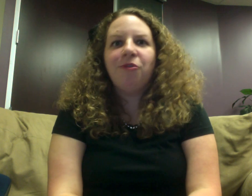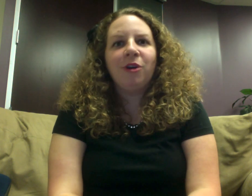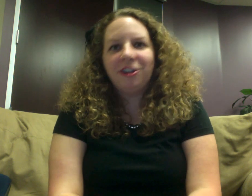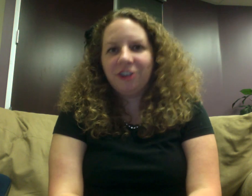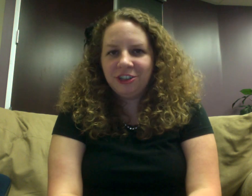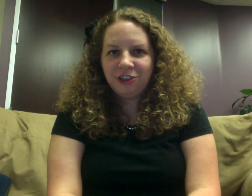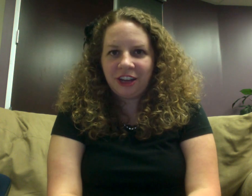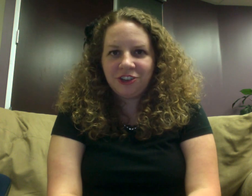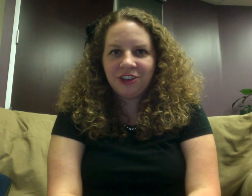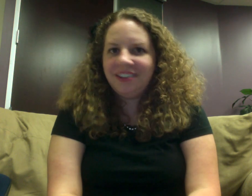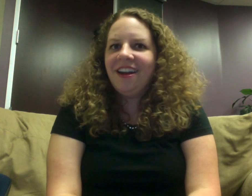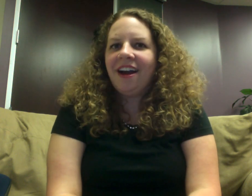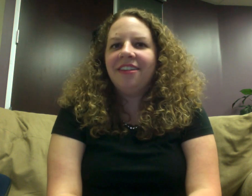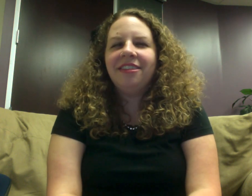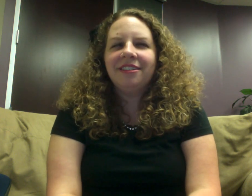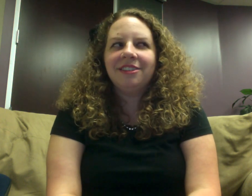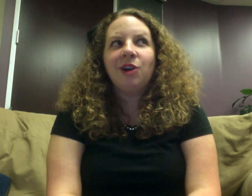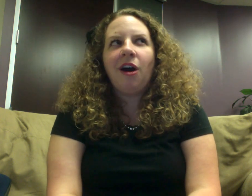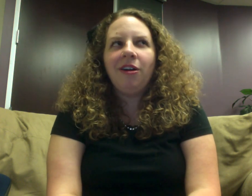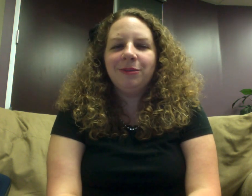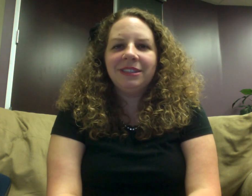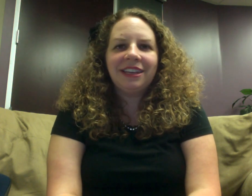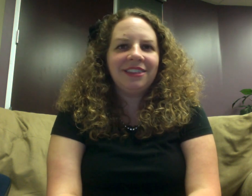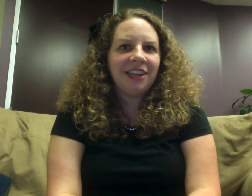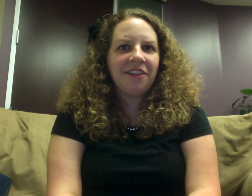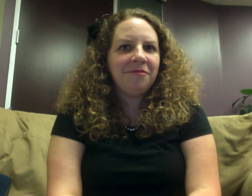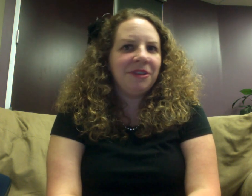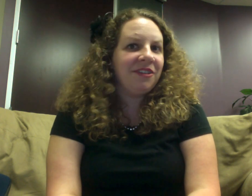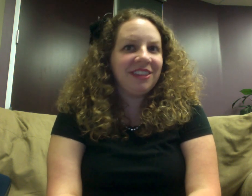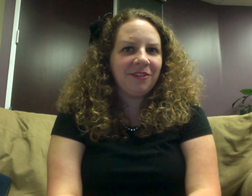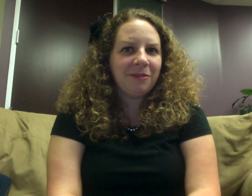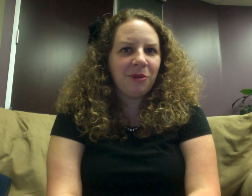for your introduction. I think that's all the ones I can think of, but if I think of